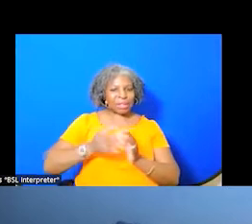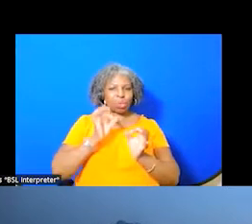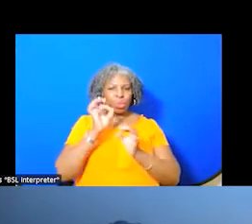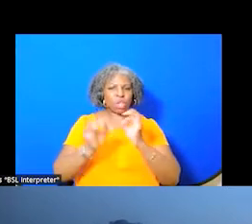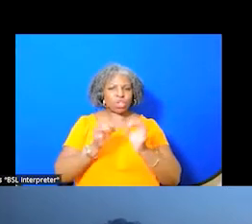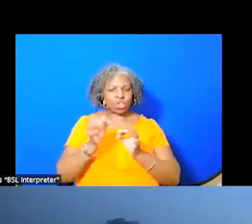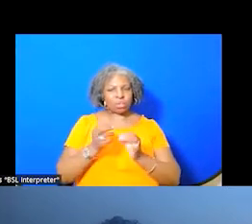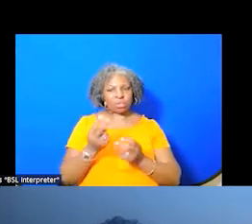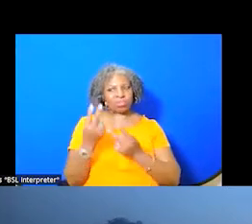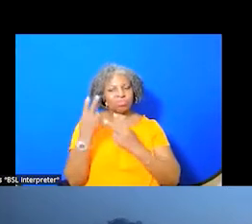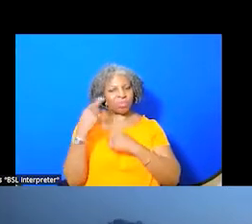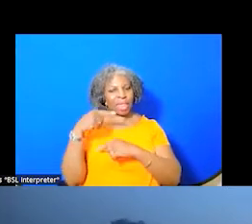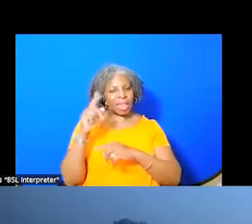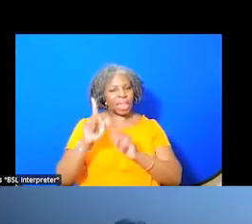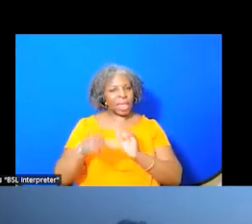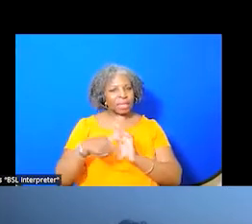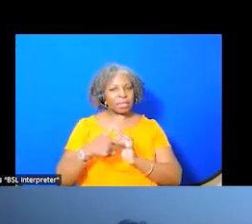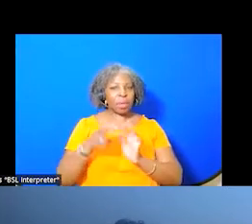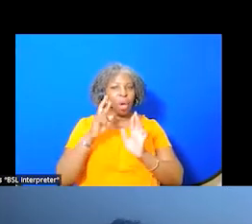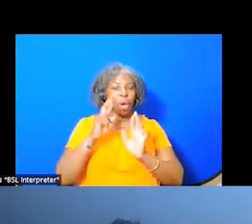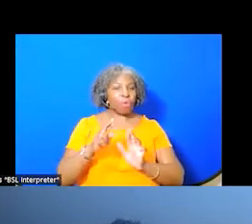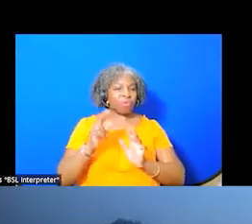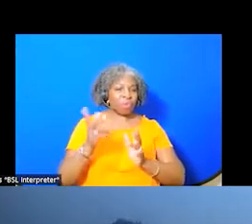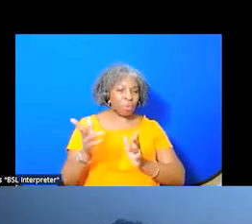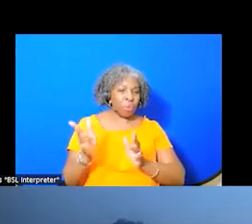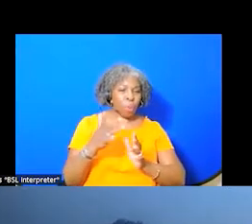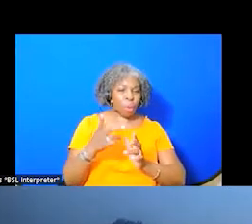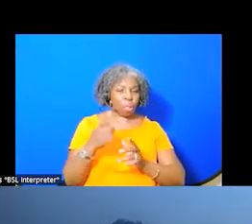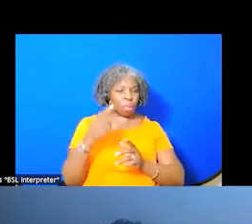So yeah, hopefully we can all have that kind of mindset of being part of the projects